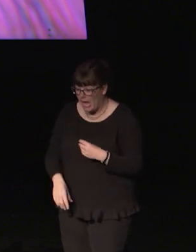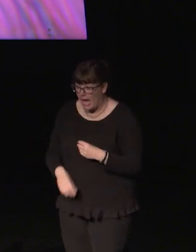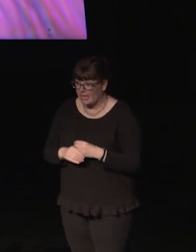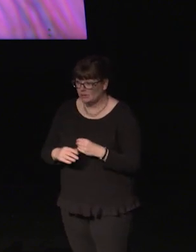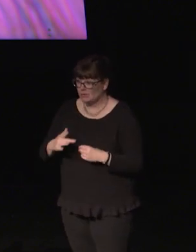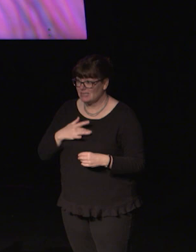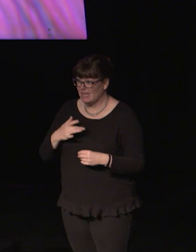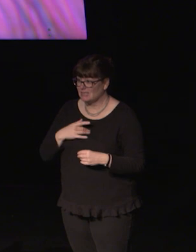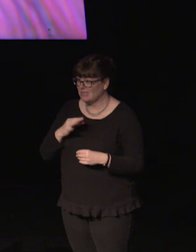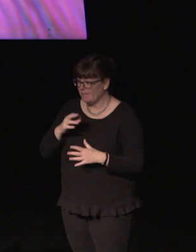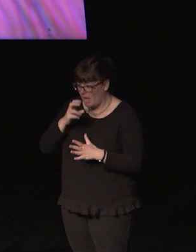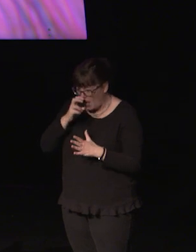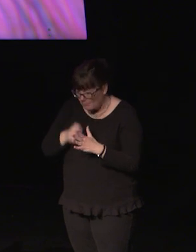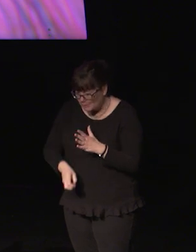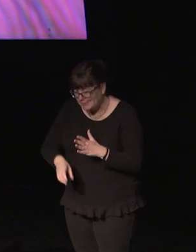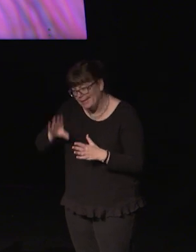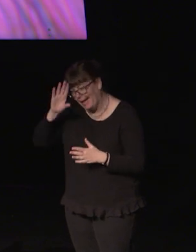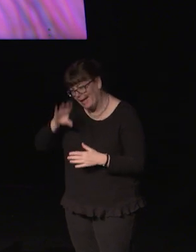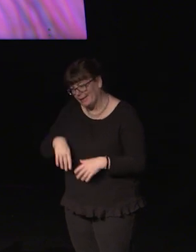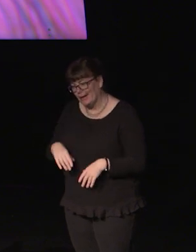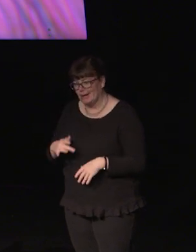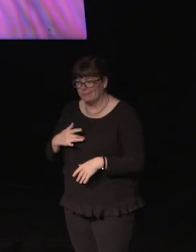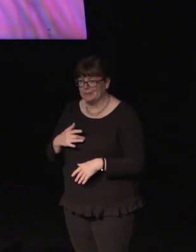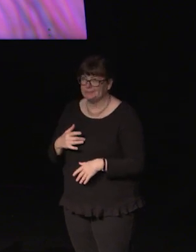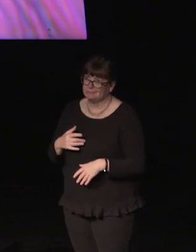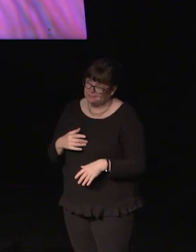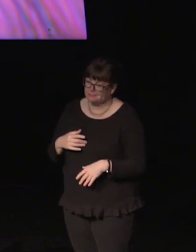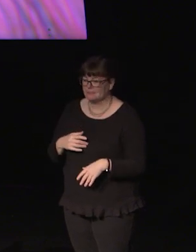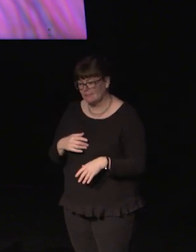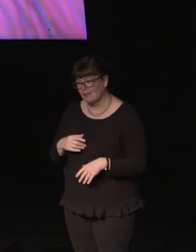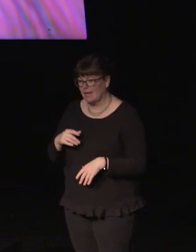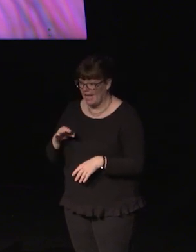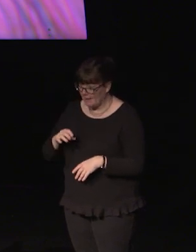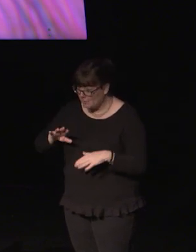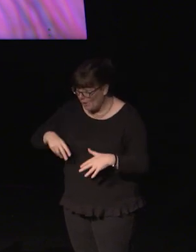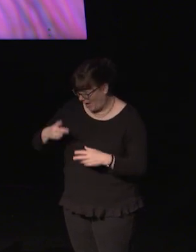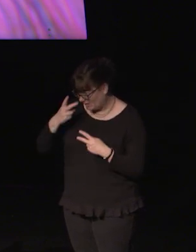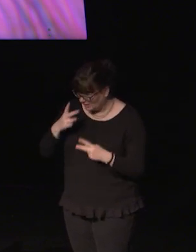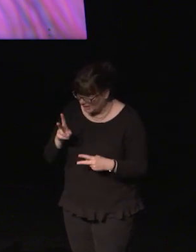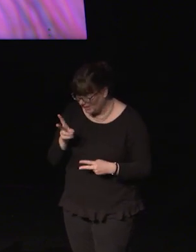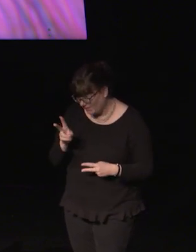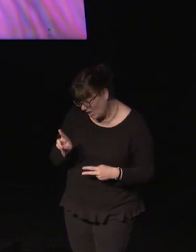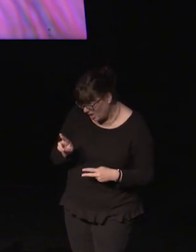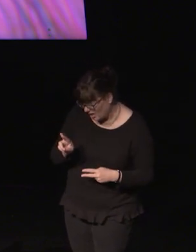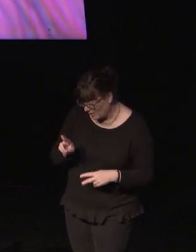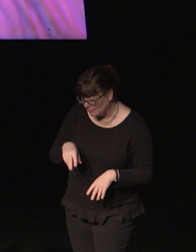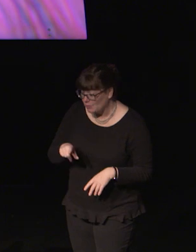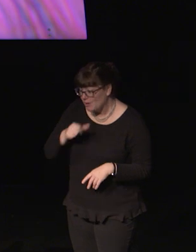I know it's one of those kind of cliché things to say. That like if you haven't seen VR, like if you haven't experienced it,